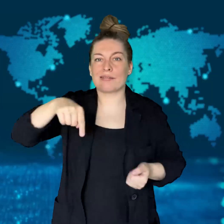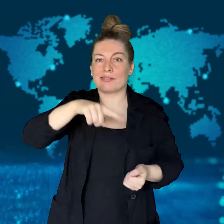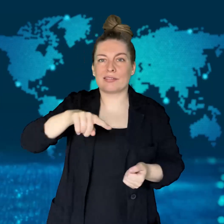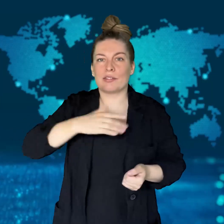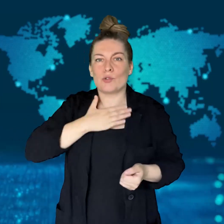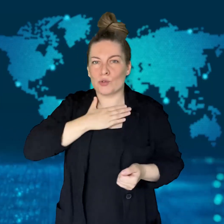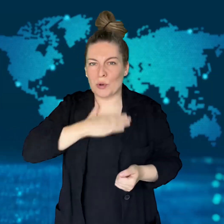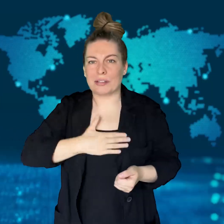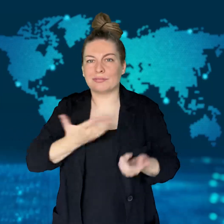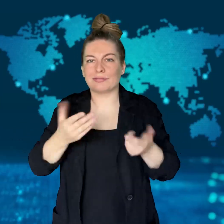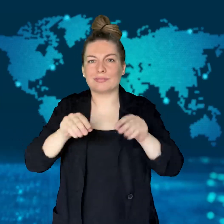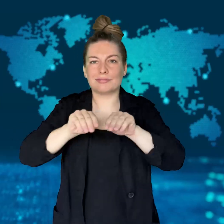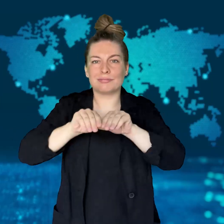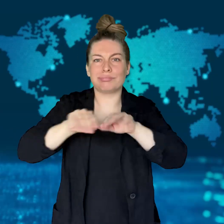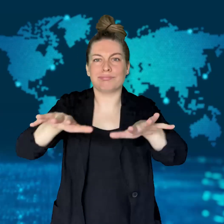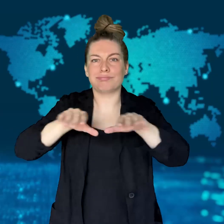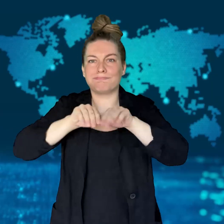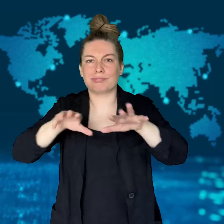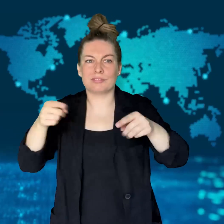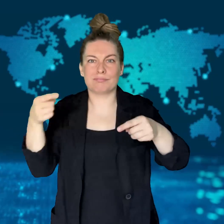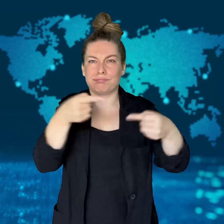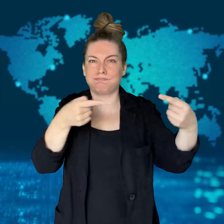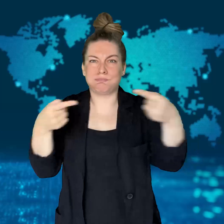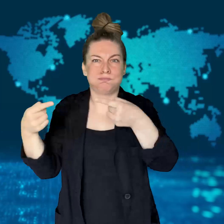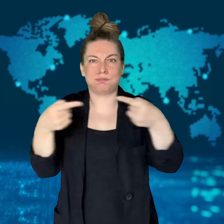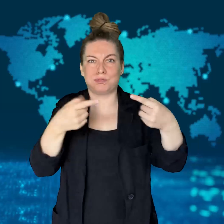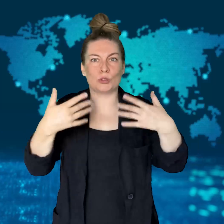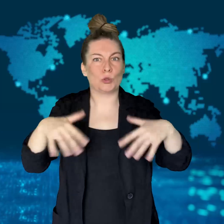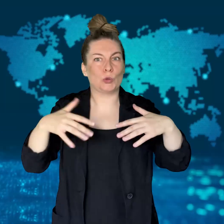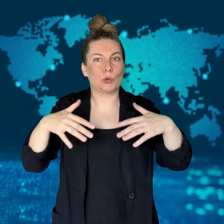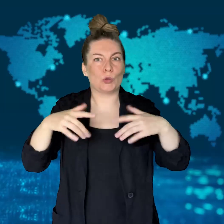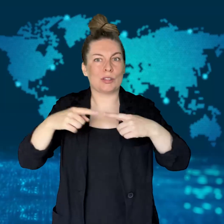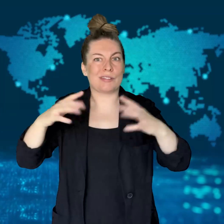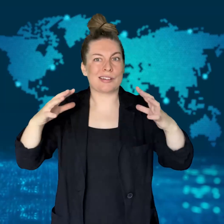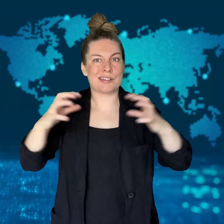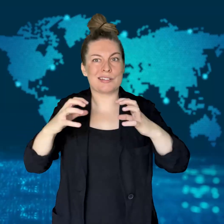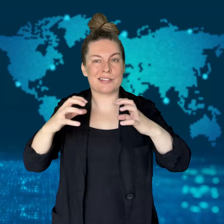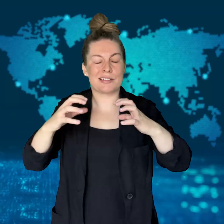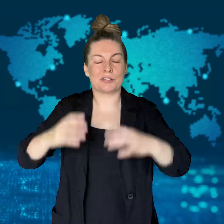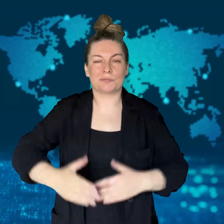loudspeakers that add to the tension between the two.